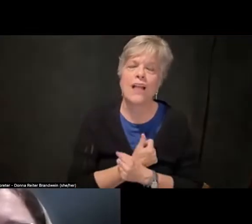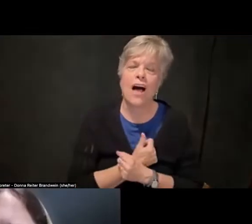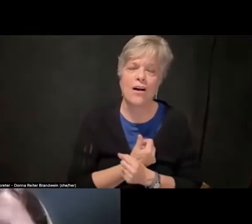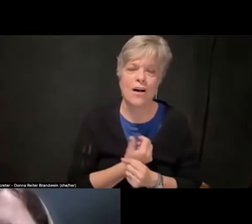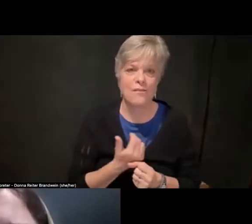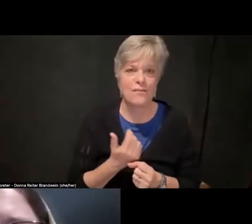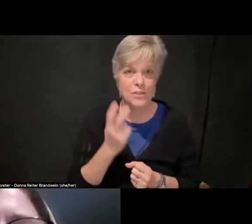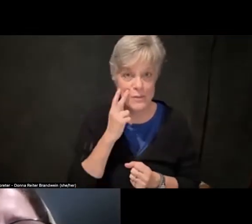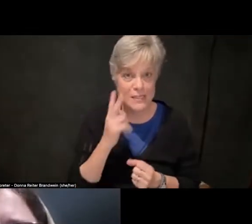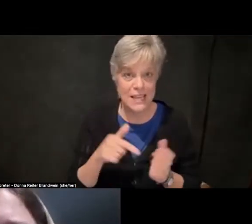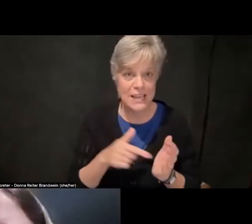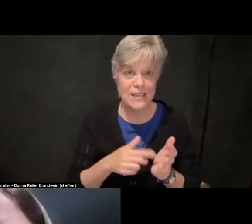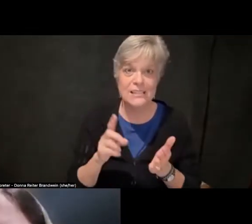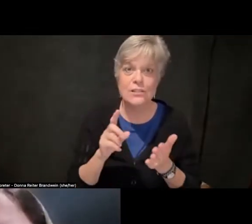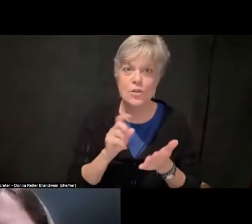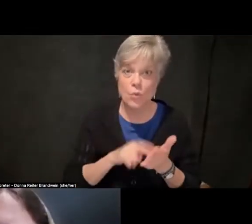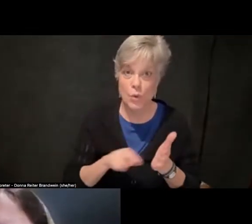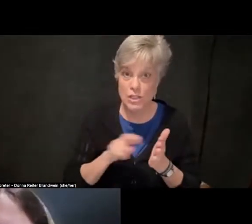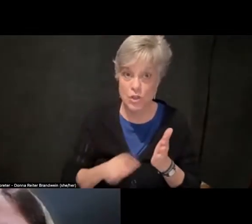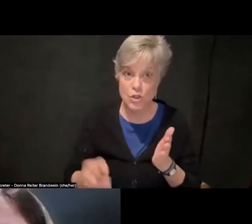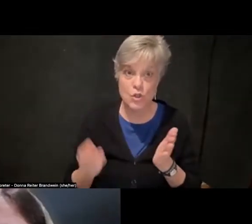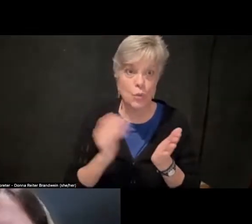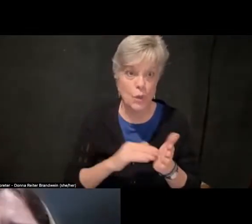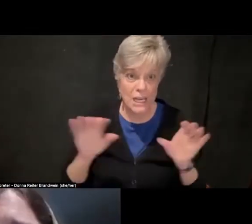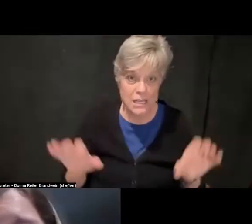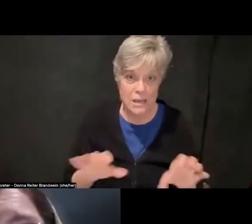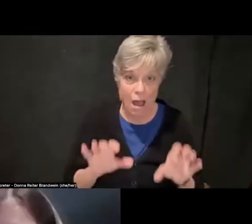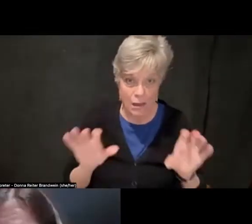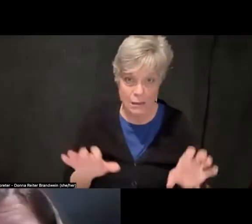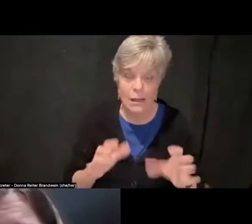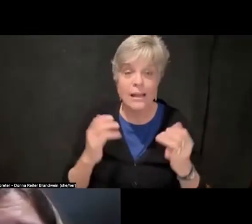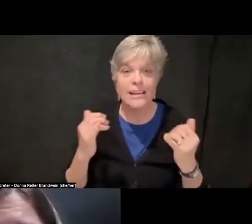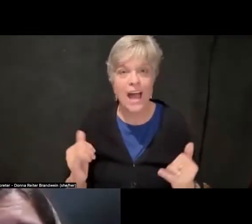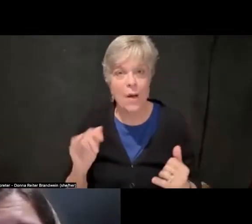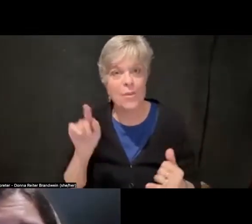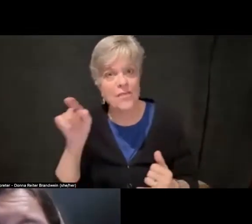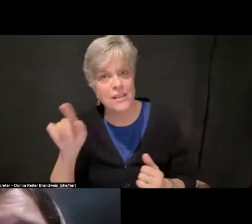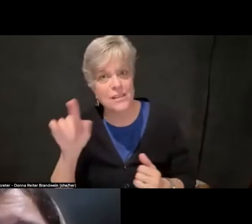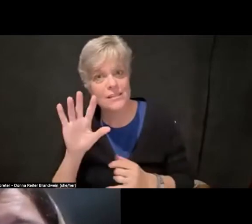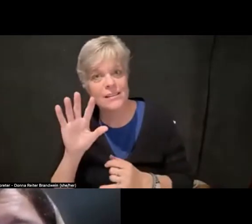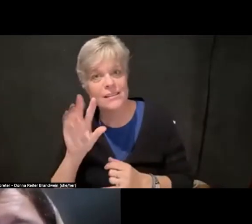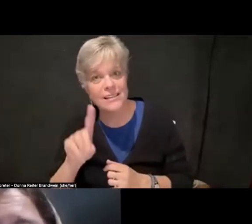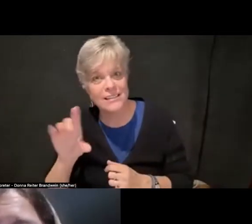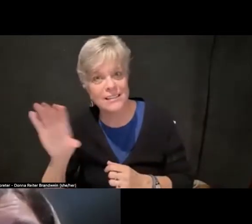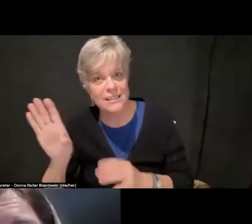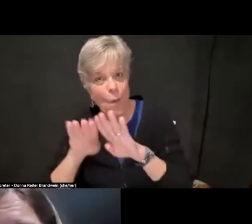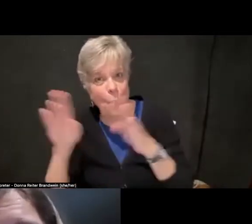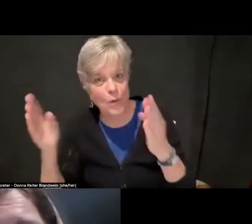has been open for many years, right? Because when I was doing it, it was new.